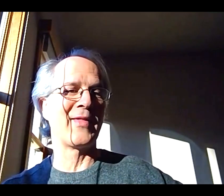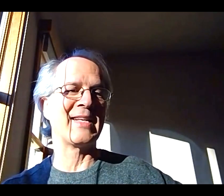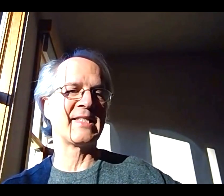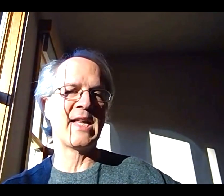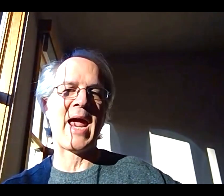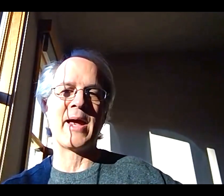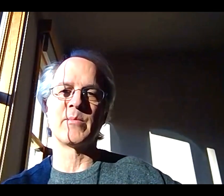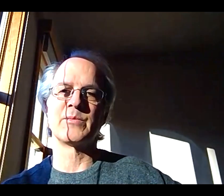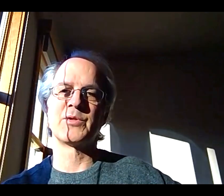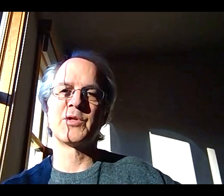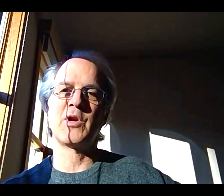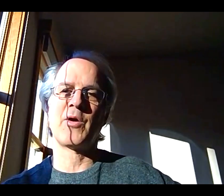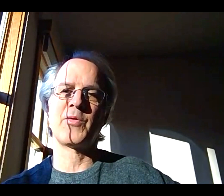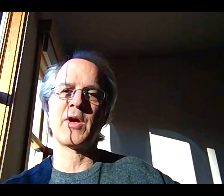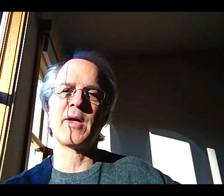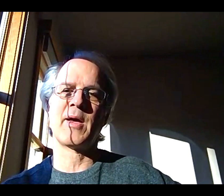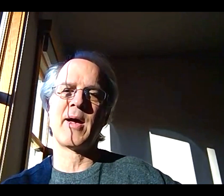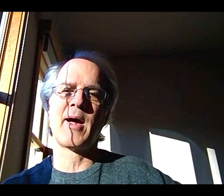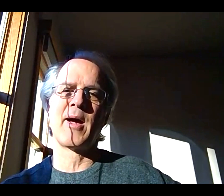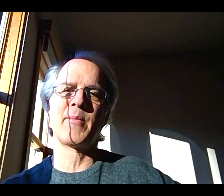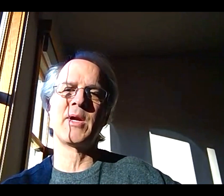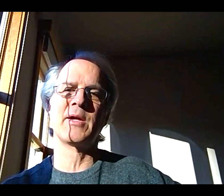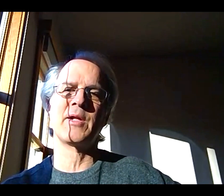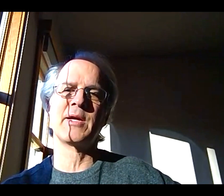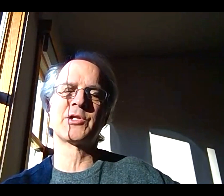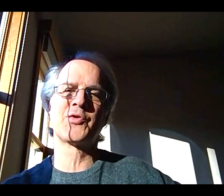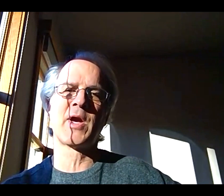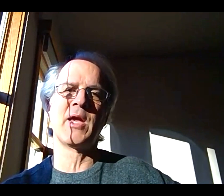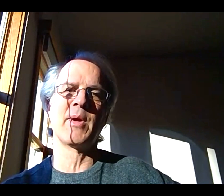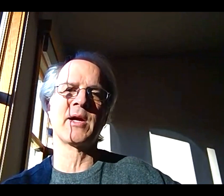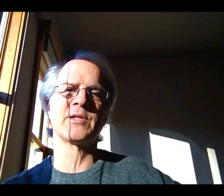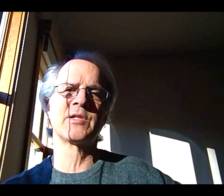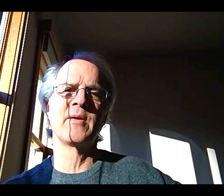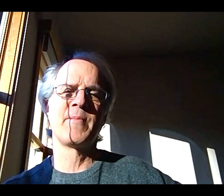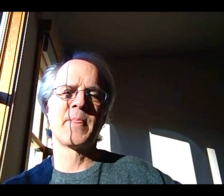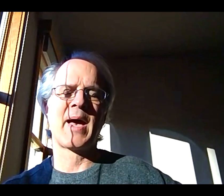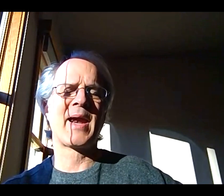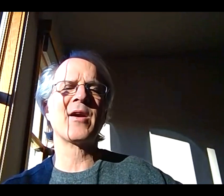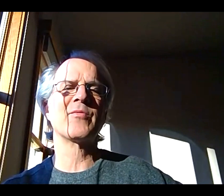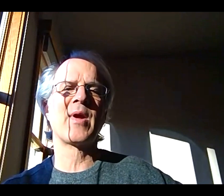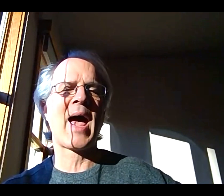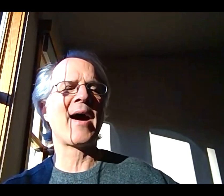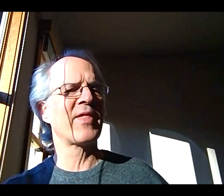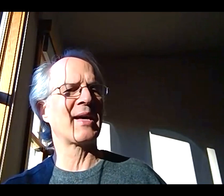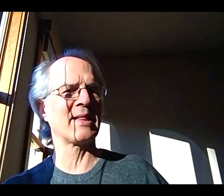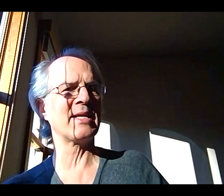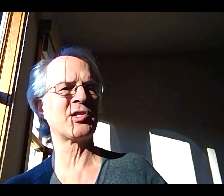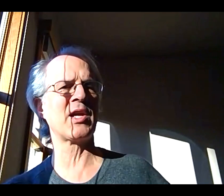these names, I mean it's tricky. I don't have that list